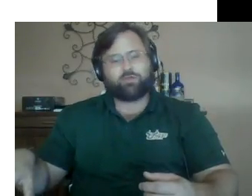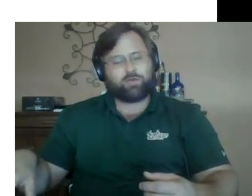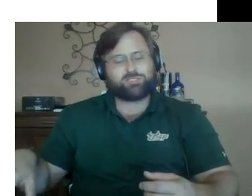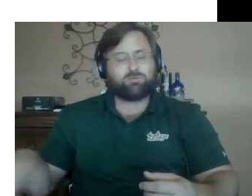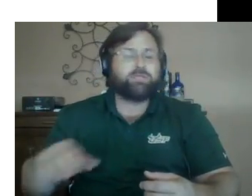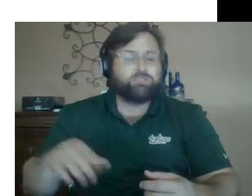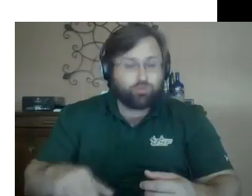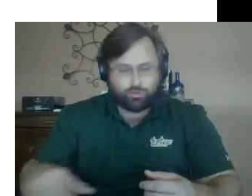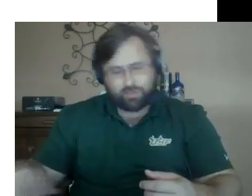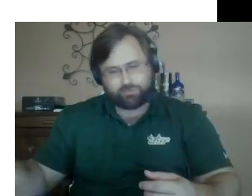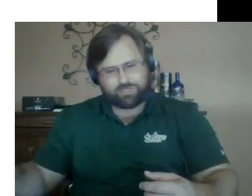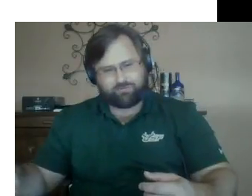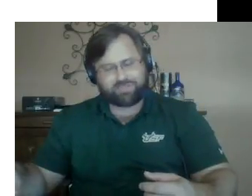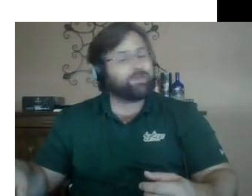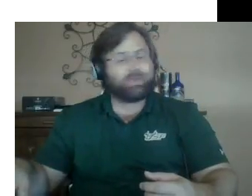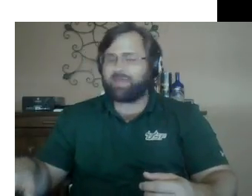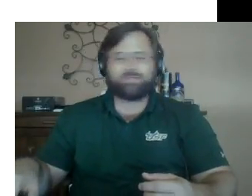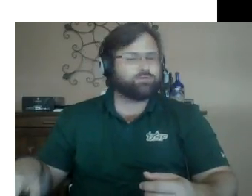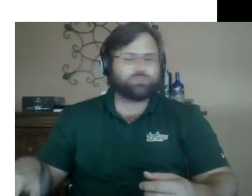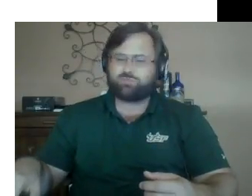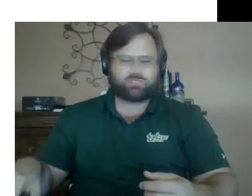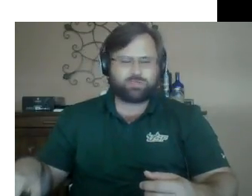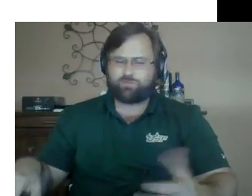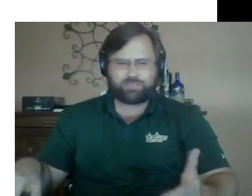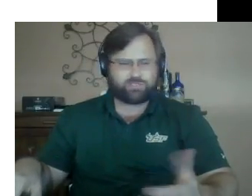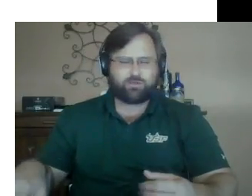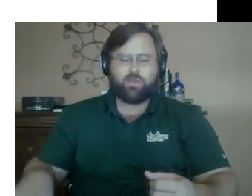the question would be do you understand french but in ASL there's no such transformation